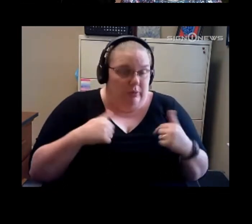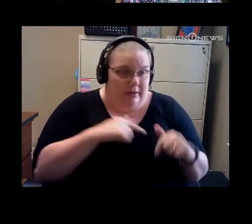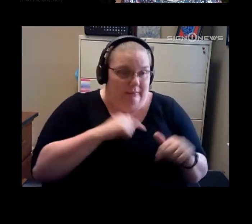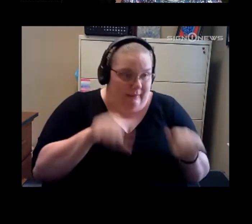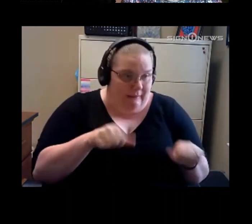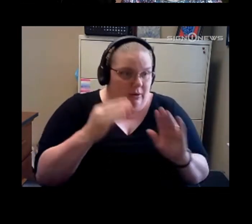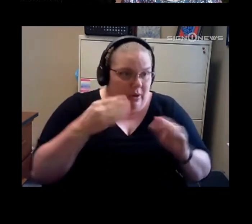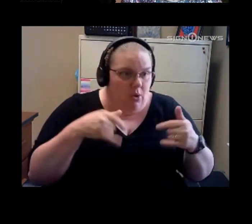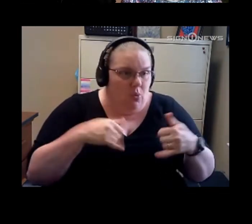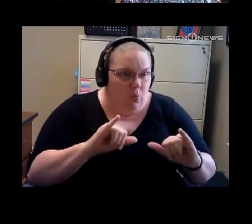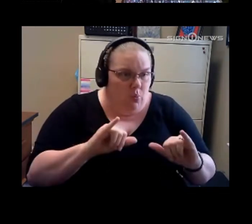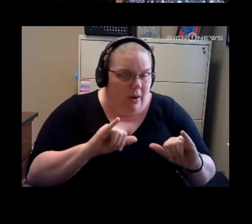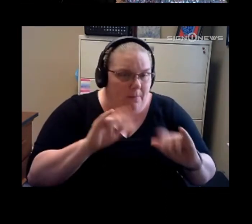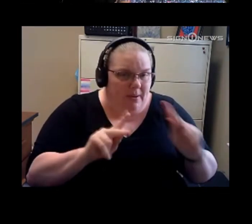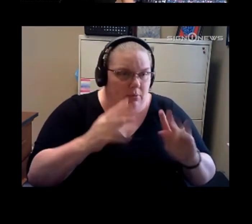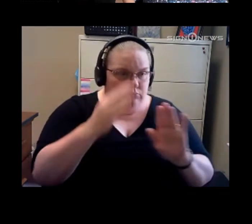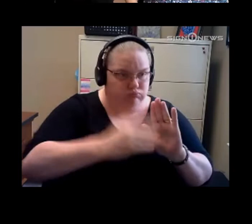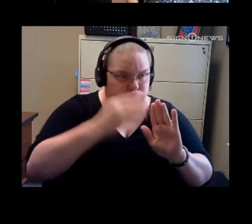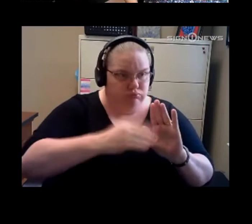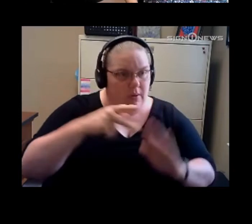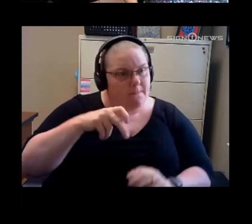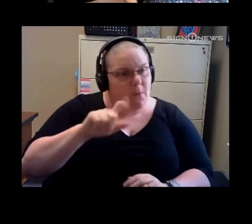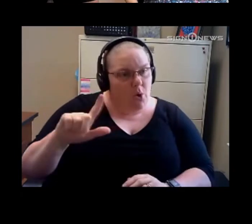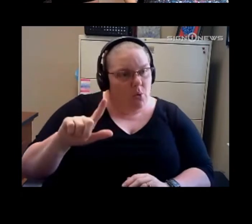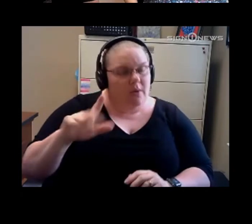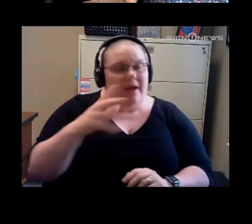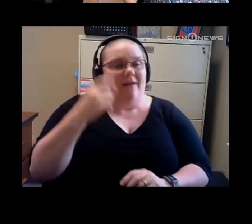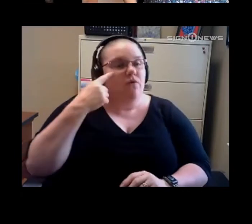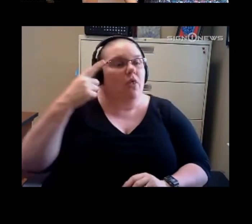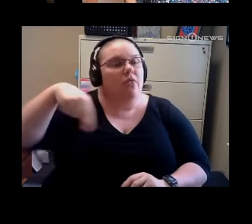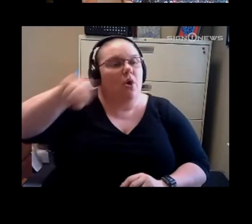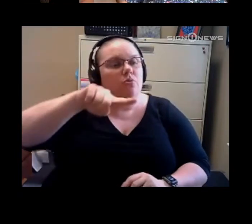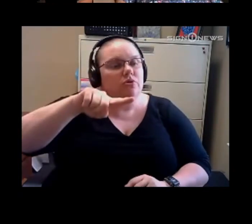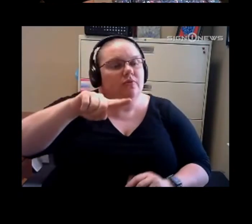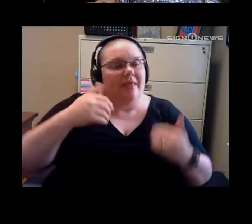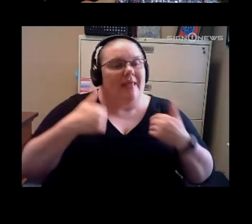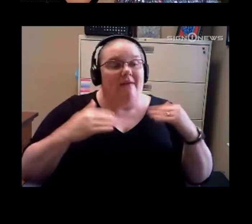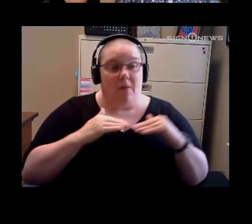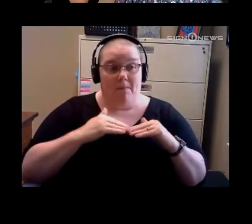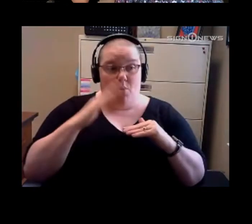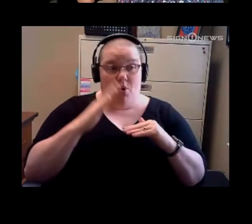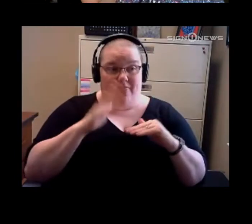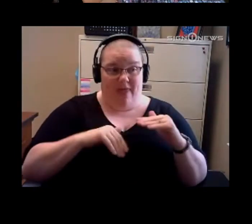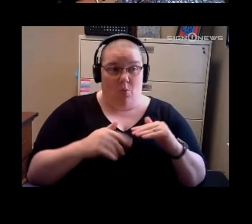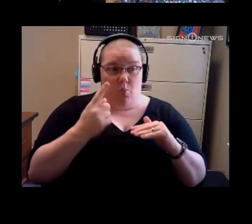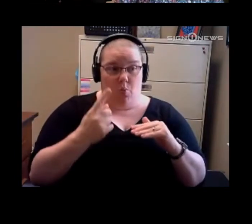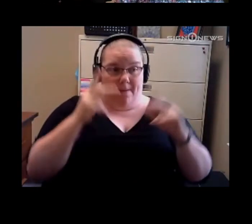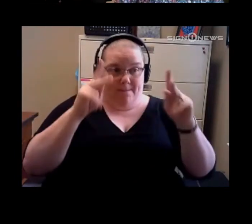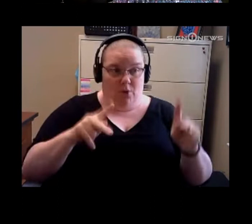that cool guys yes and and for those of you who have more than one person in the room you can